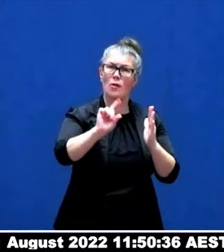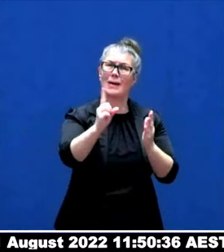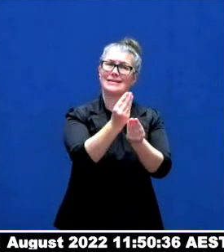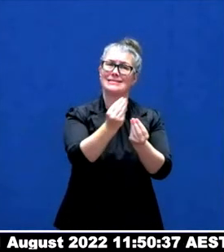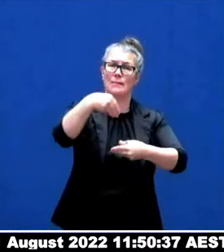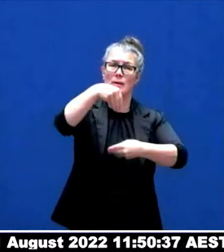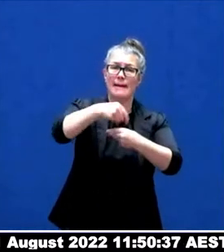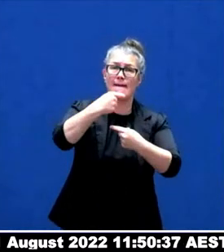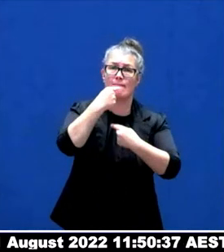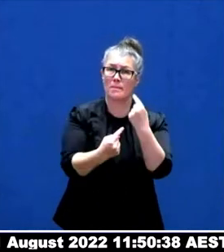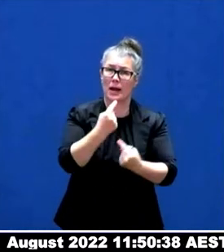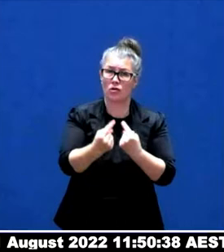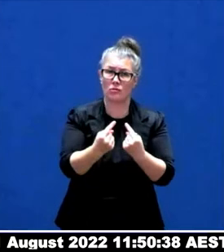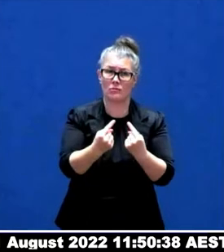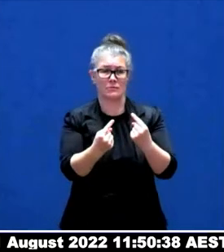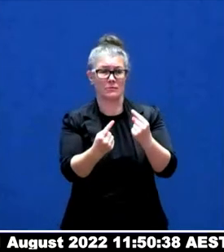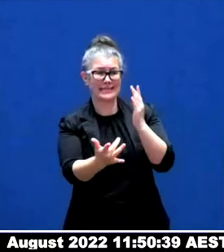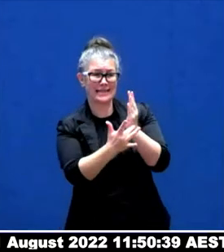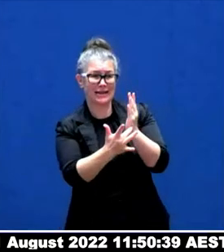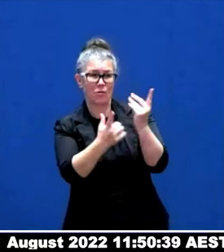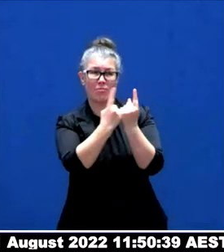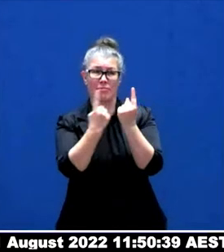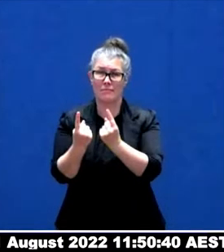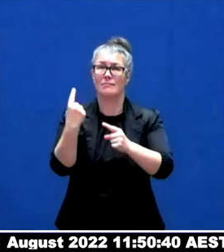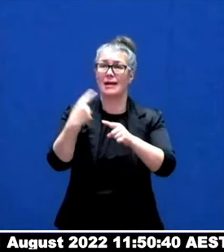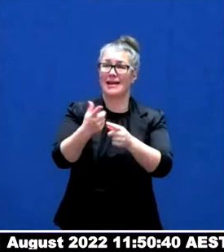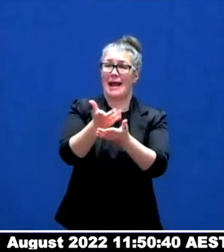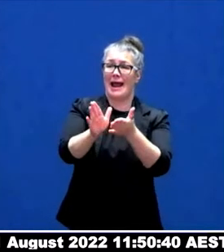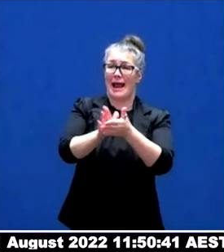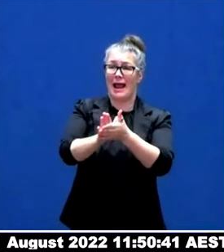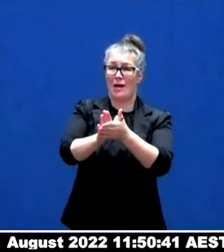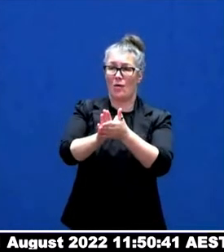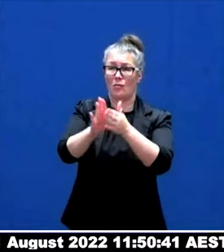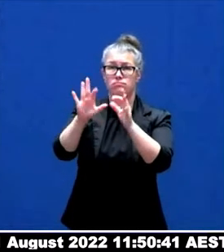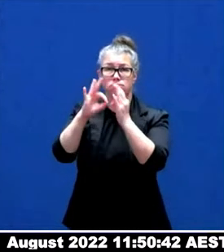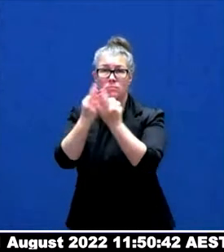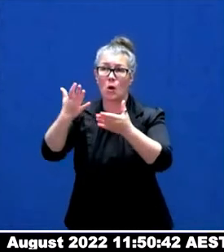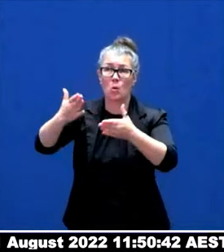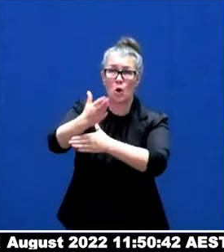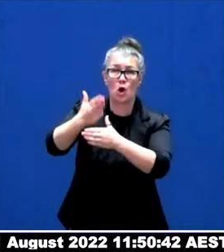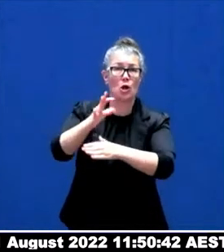of the technical aspects and the operational aspects, are not part of the areas that you